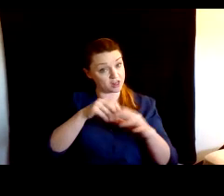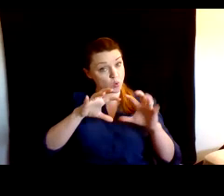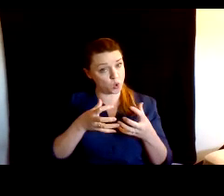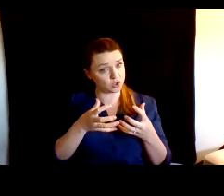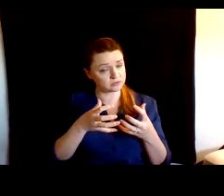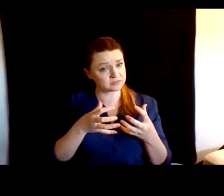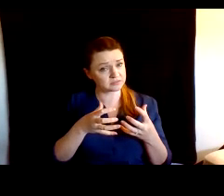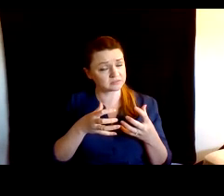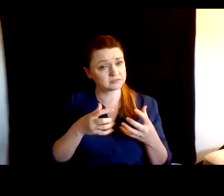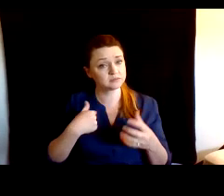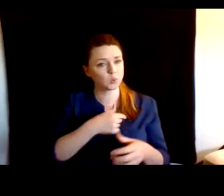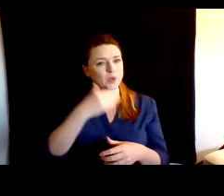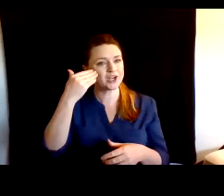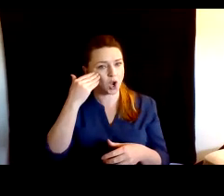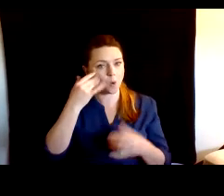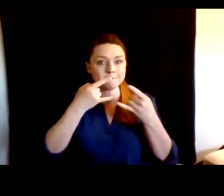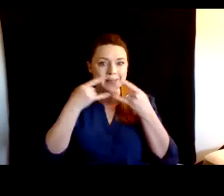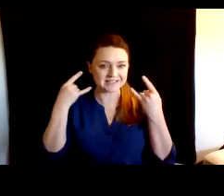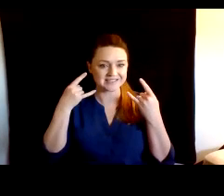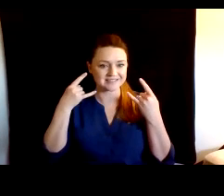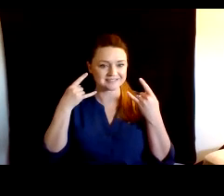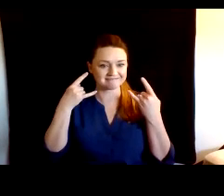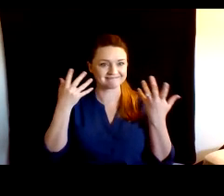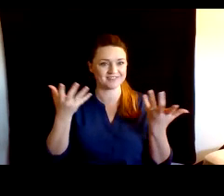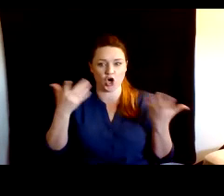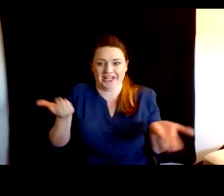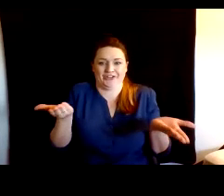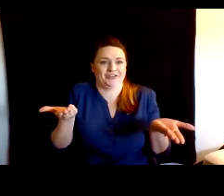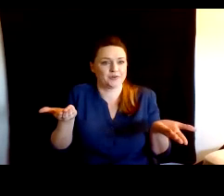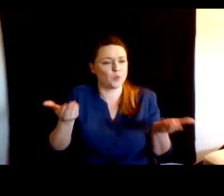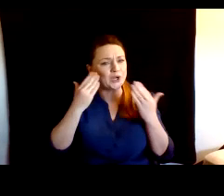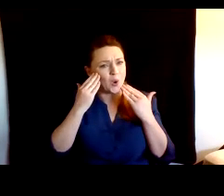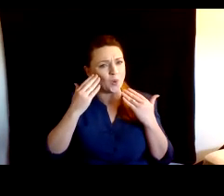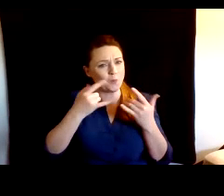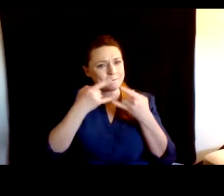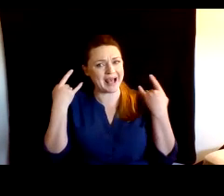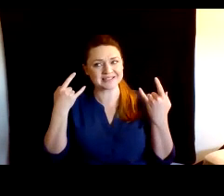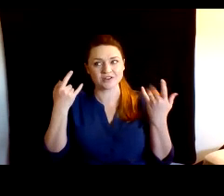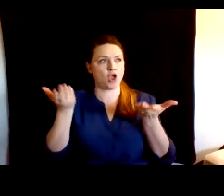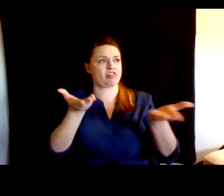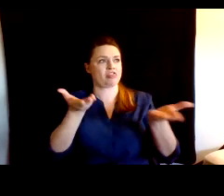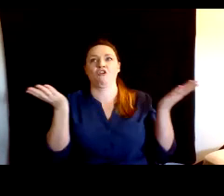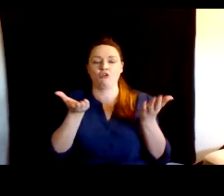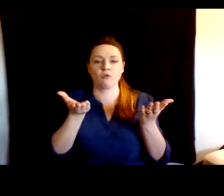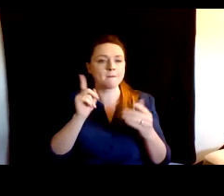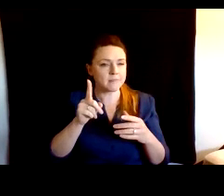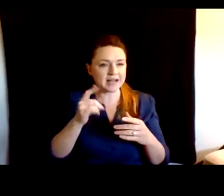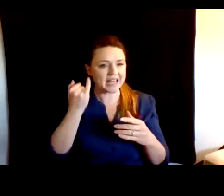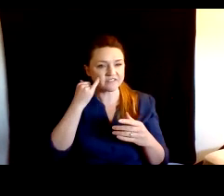in terms of we know that masks exist, the masks exist in the world. We know that they're there but yet they are not made available